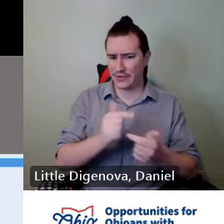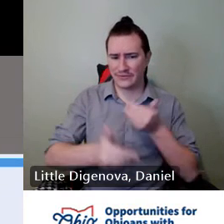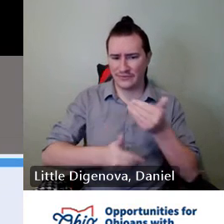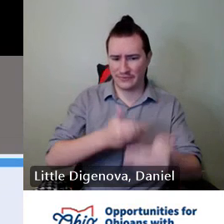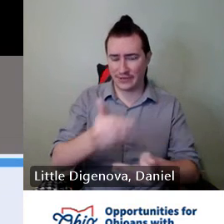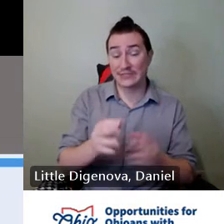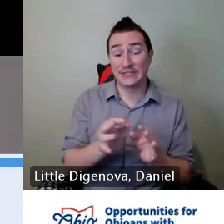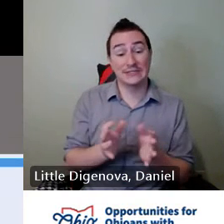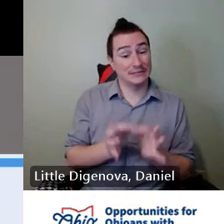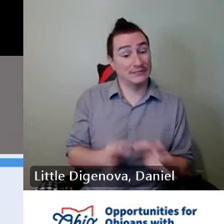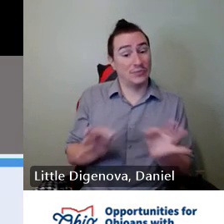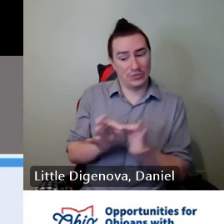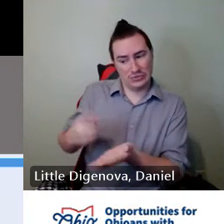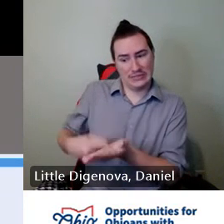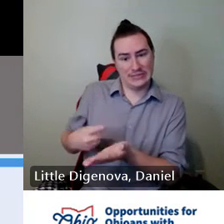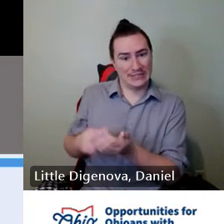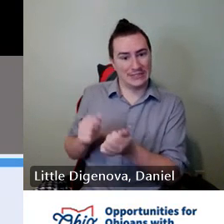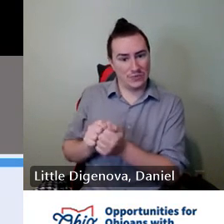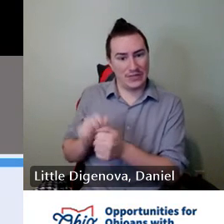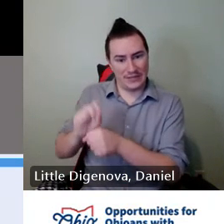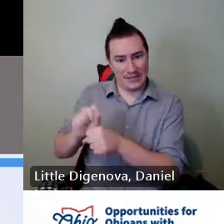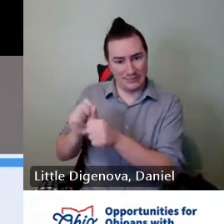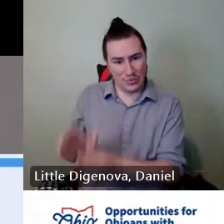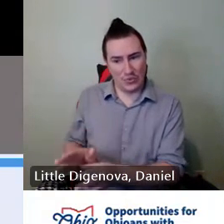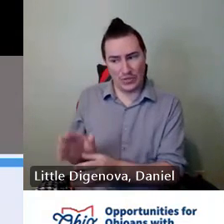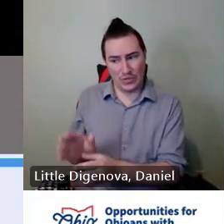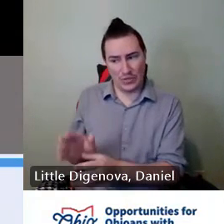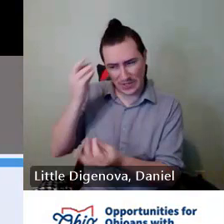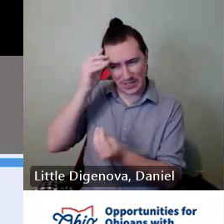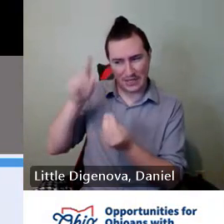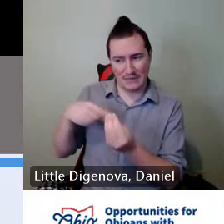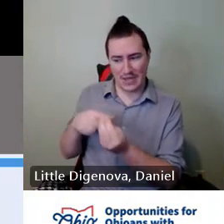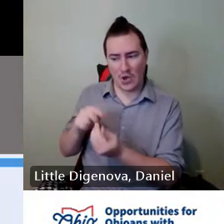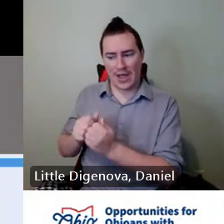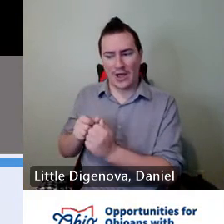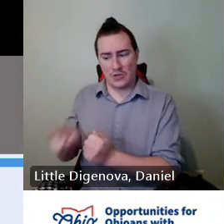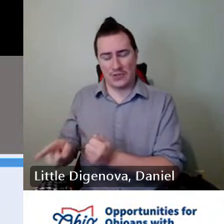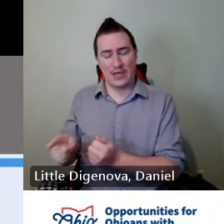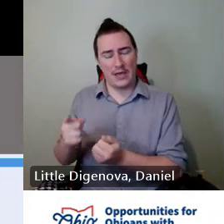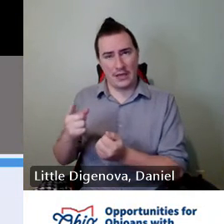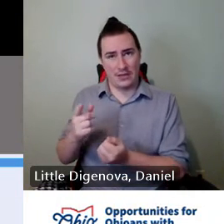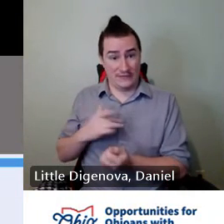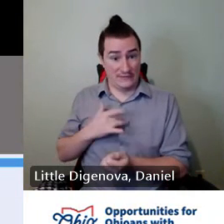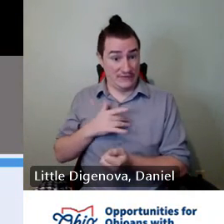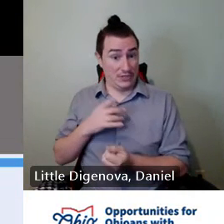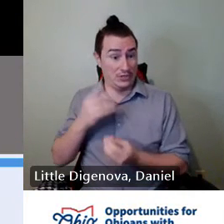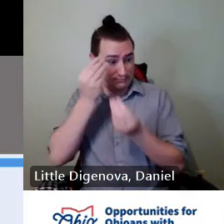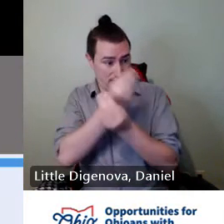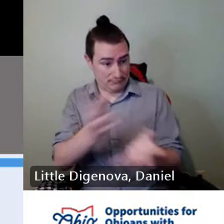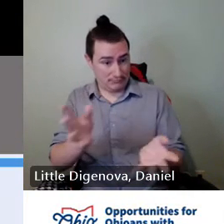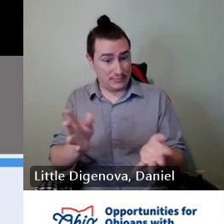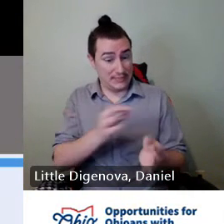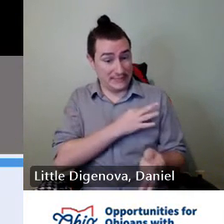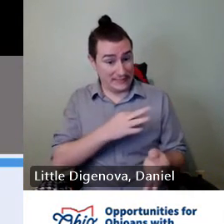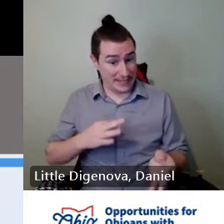This encourages the employee to think about how they feel about disclosure and decide whether they want coworkers to know